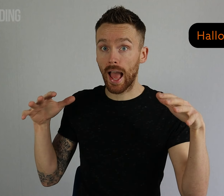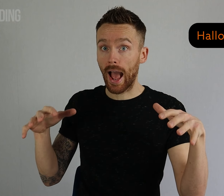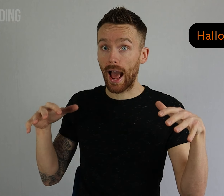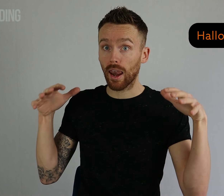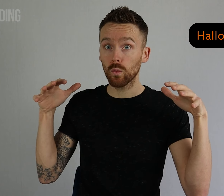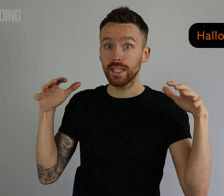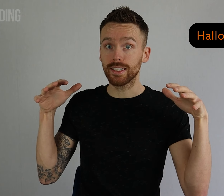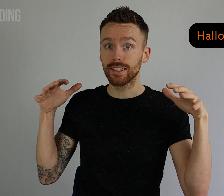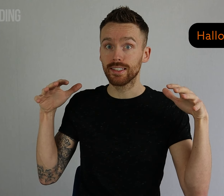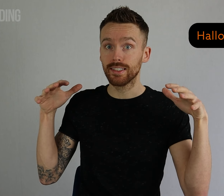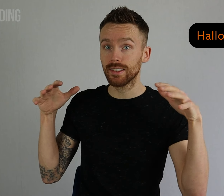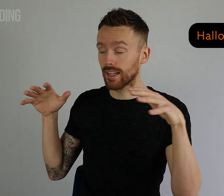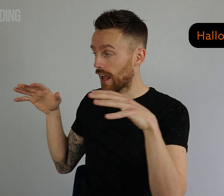Halloween.